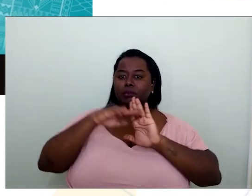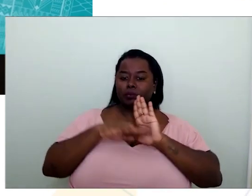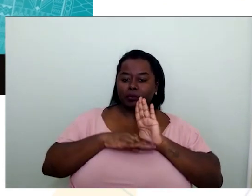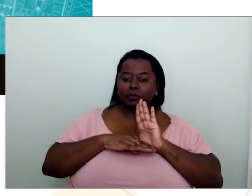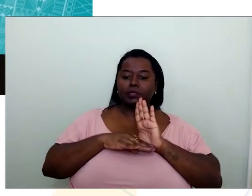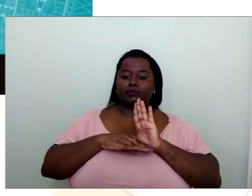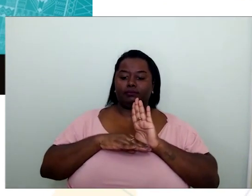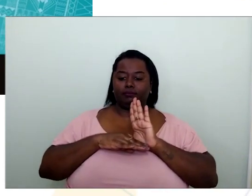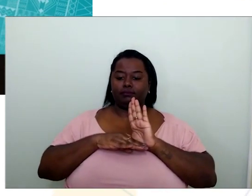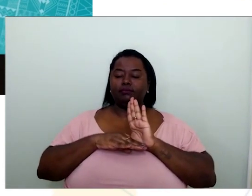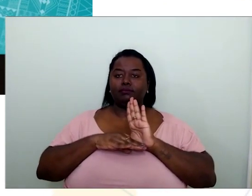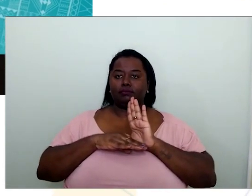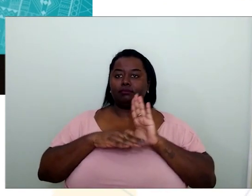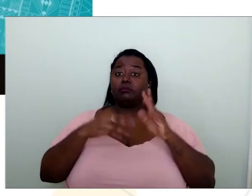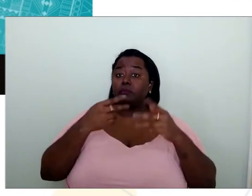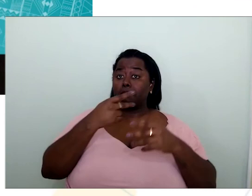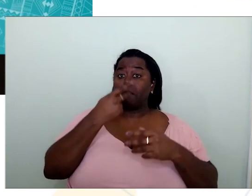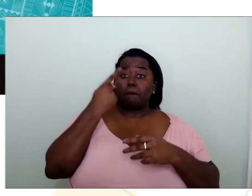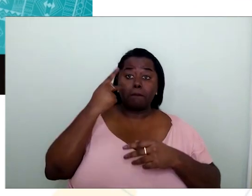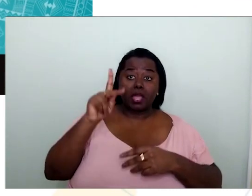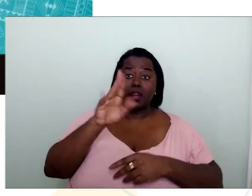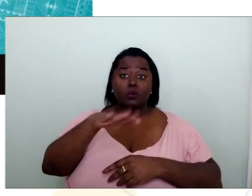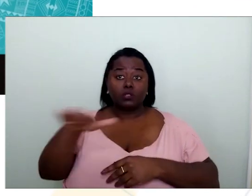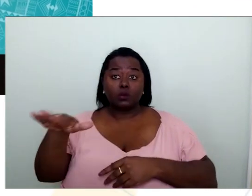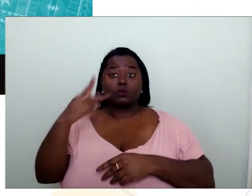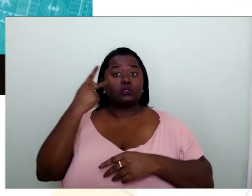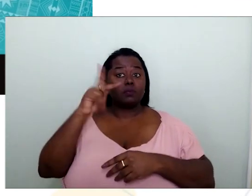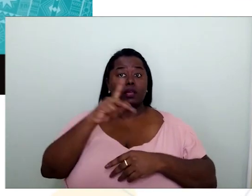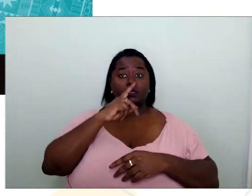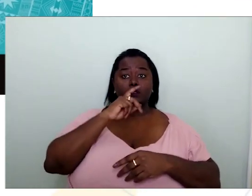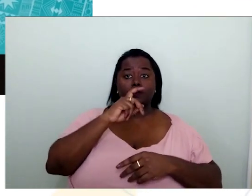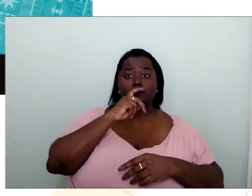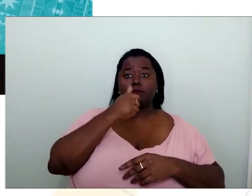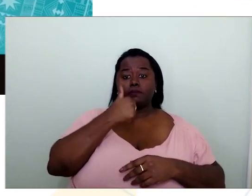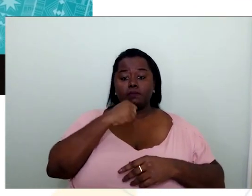promised ourselves and promised our students and promised our parents and